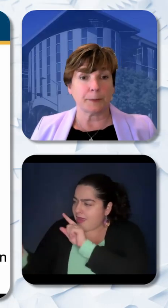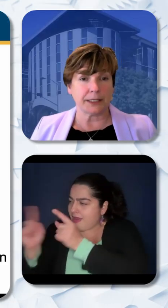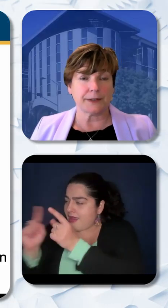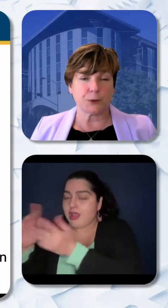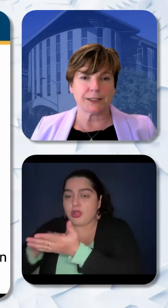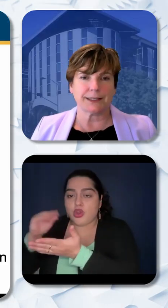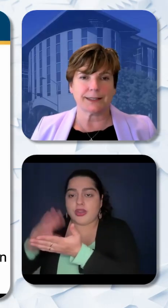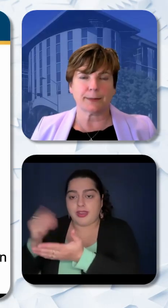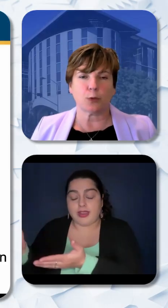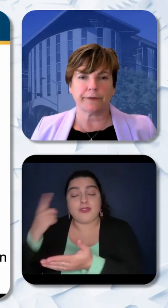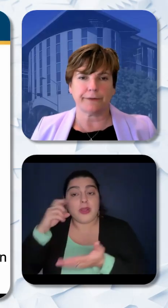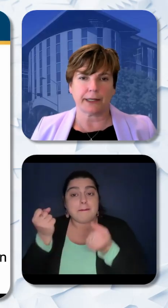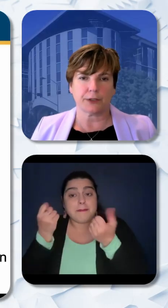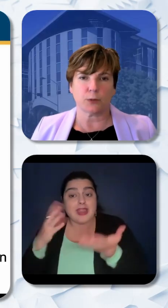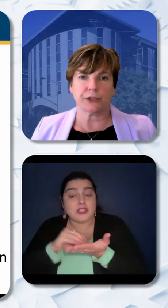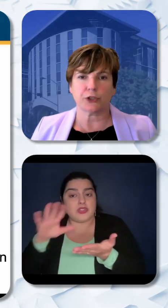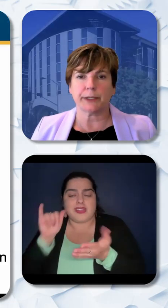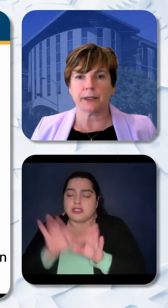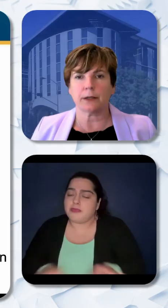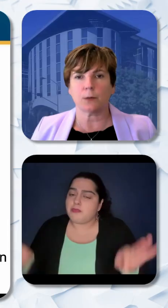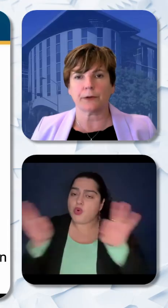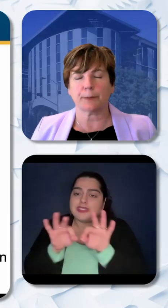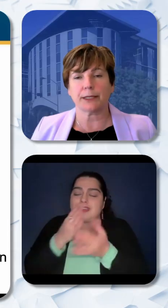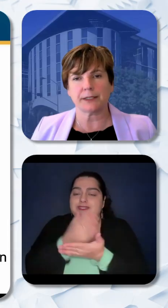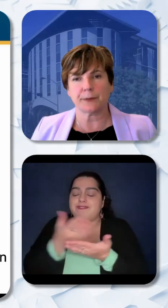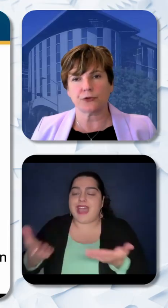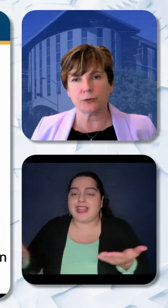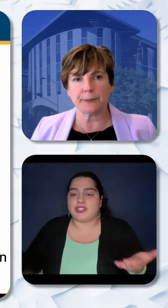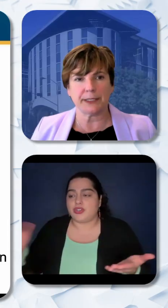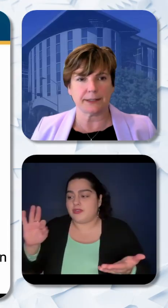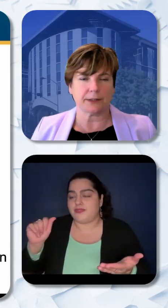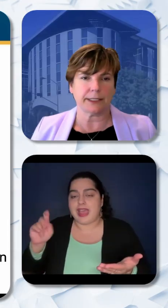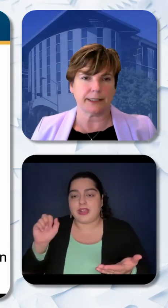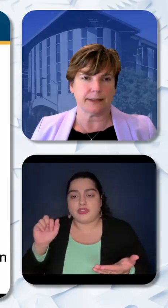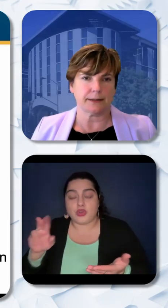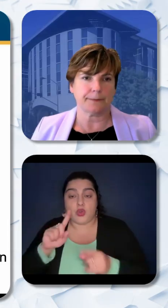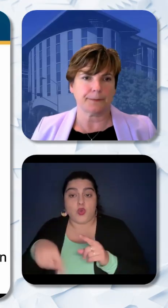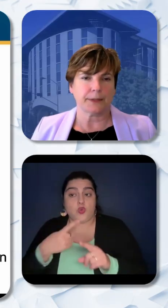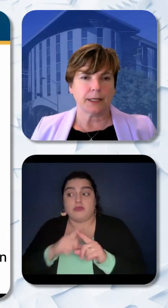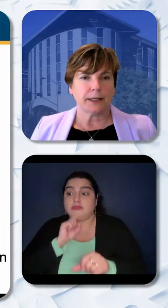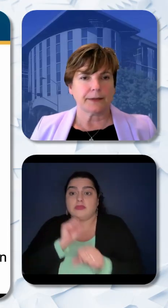For many students, this is an important factor when determining whether a placement truly meets their needs.